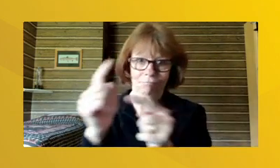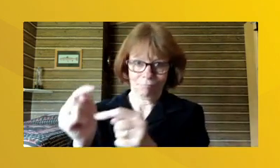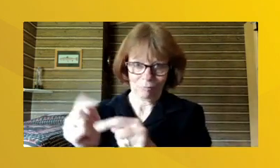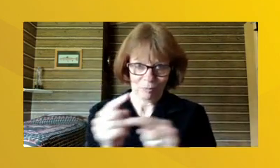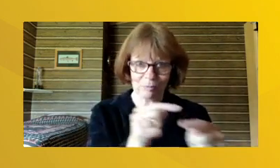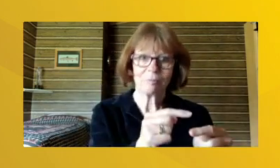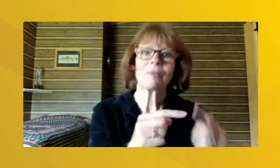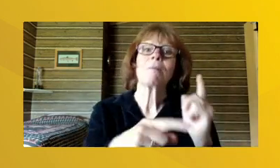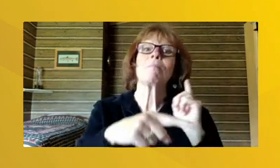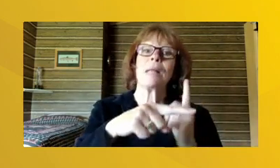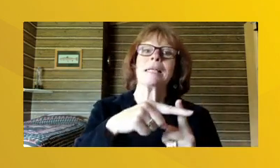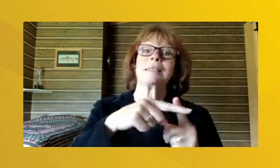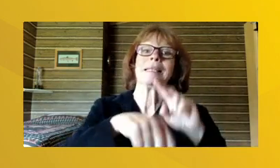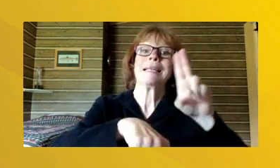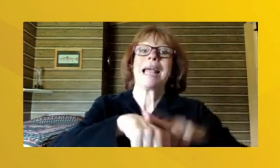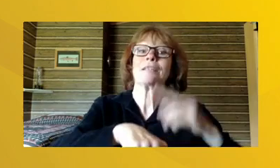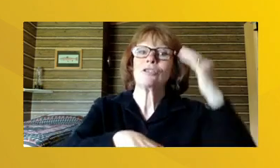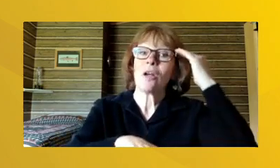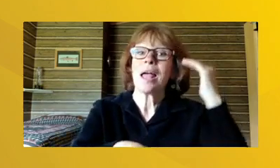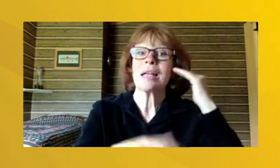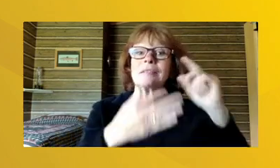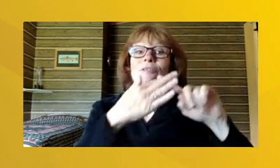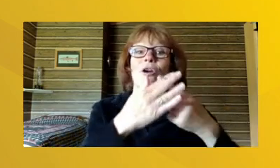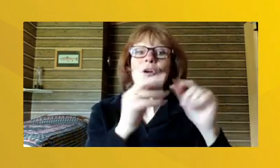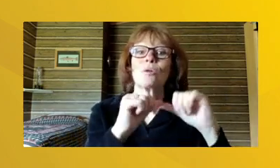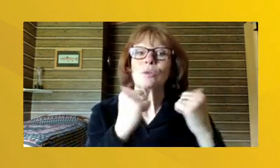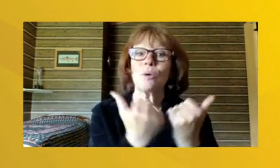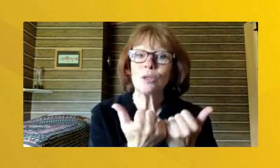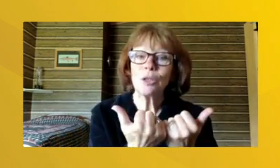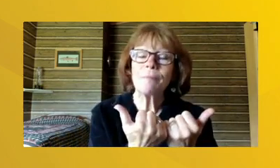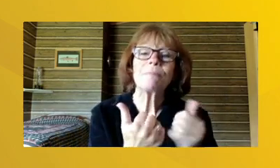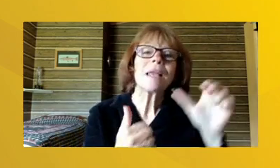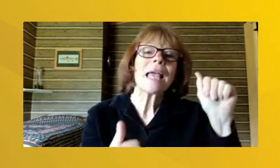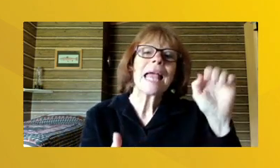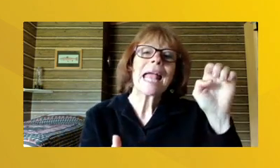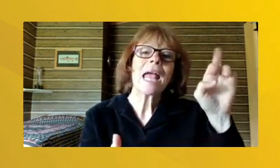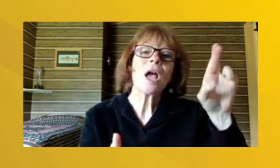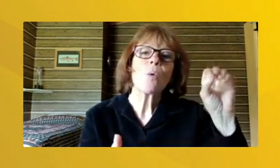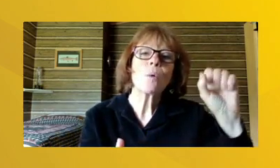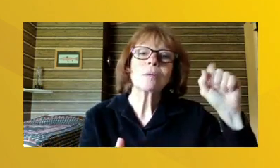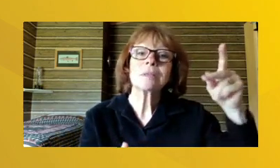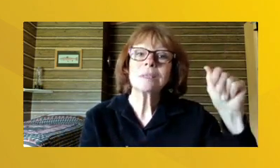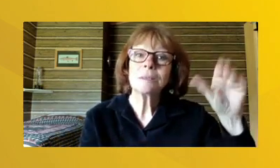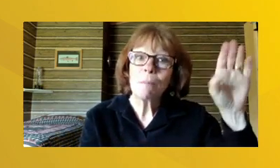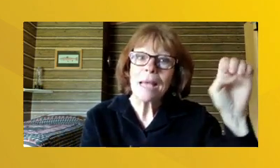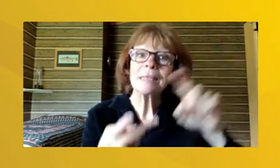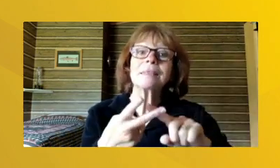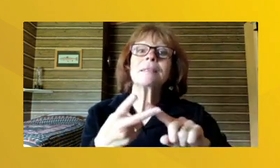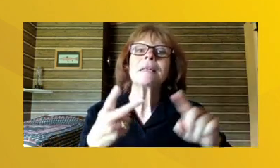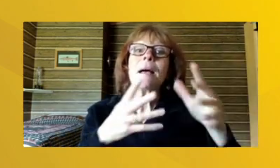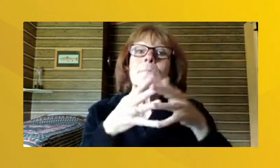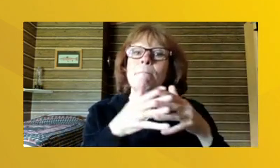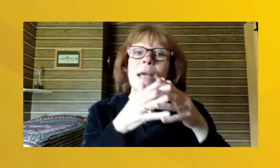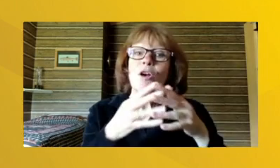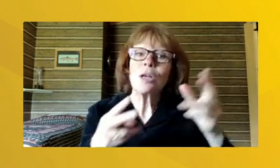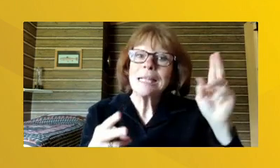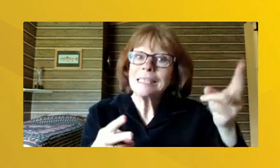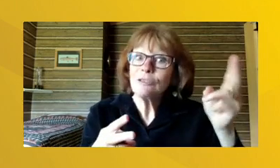So that is the National Air and Space Museum, the National Museum of American History, the